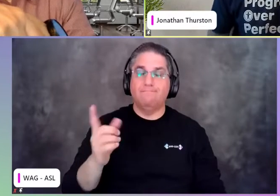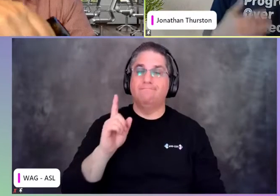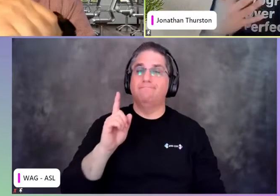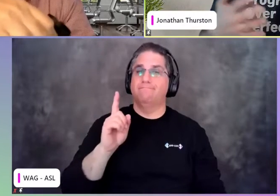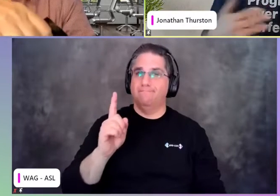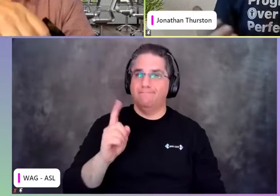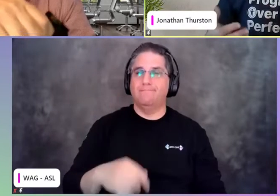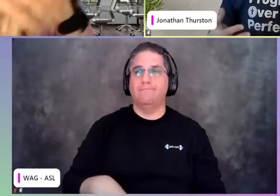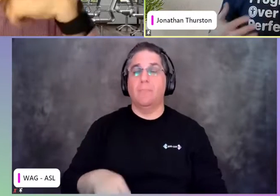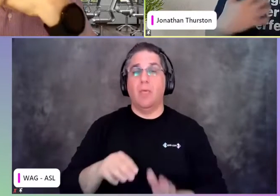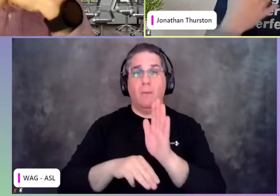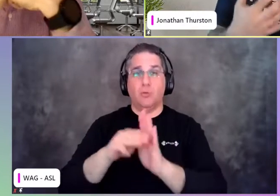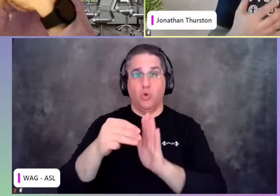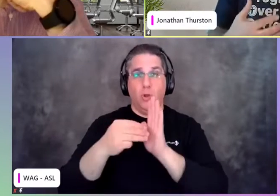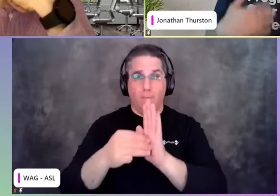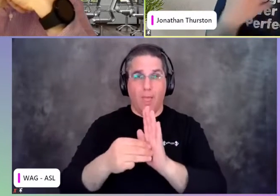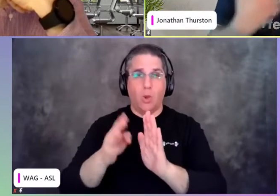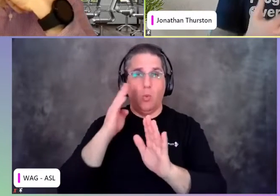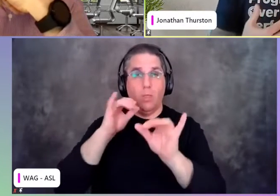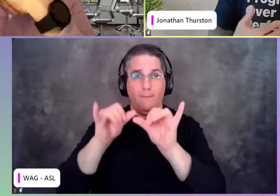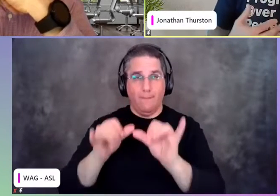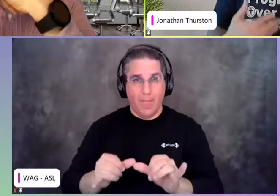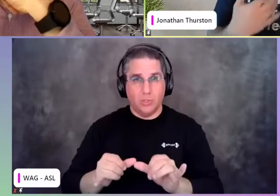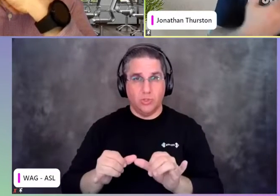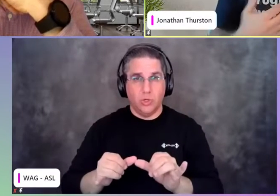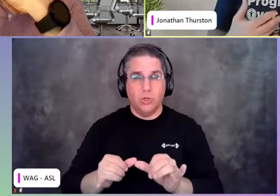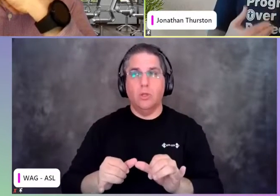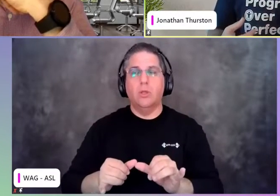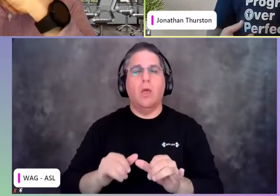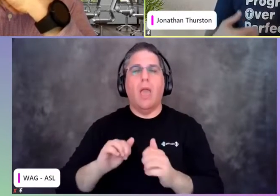sales? Why do we look at the communication communication?